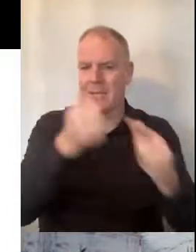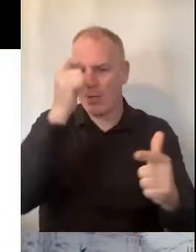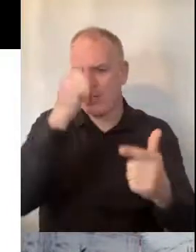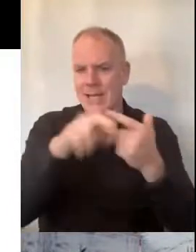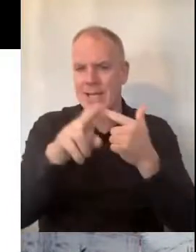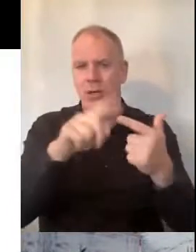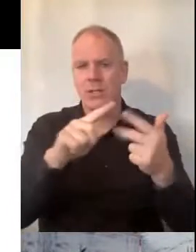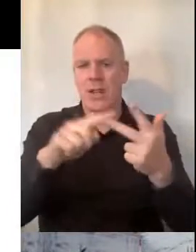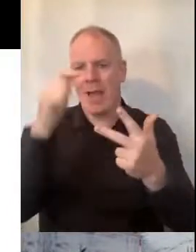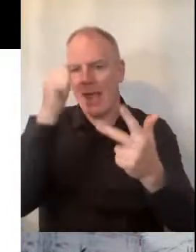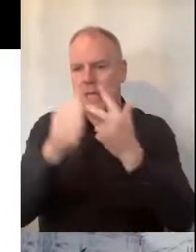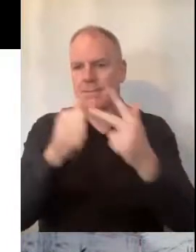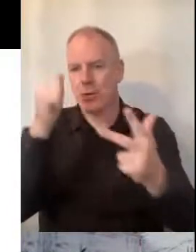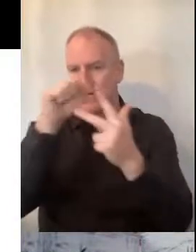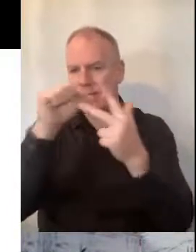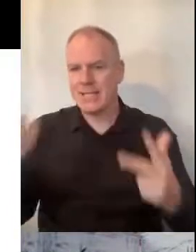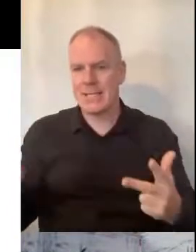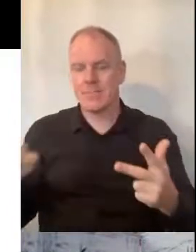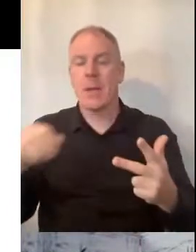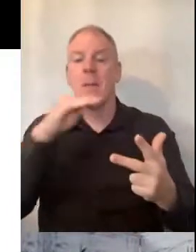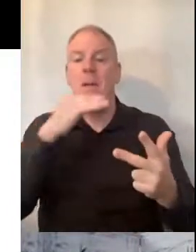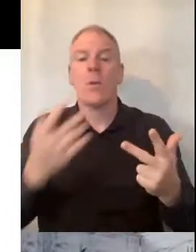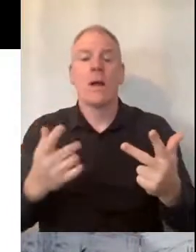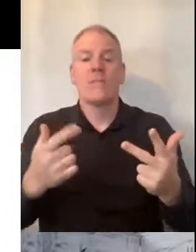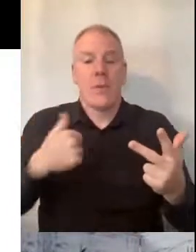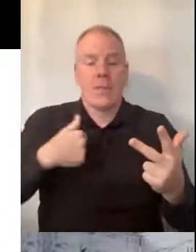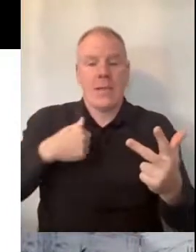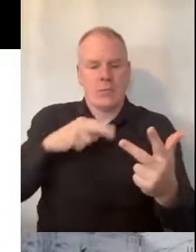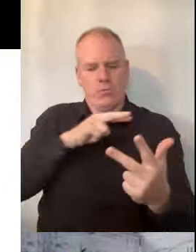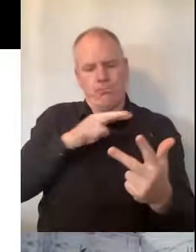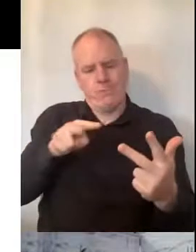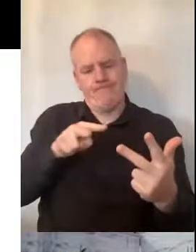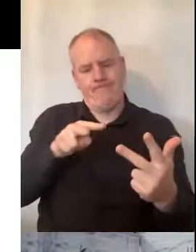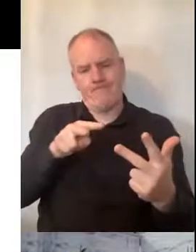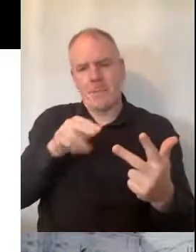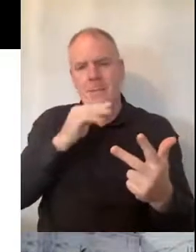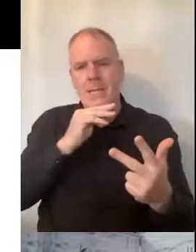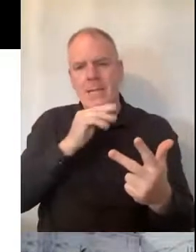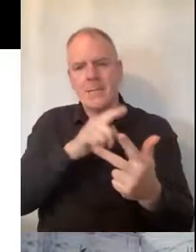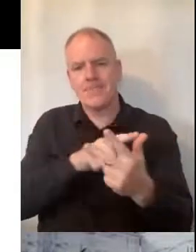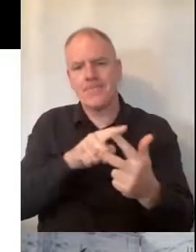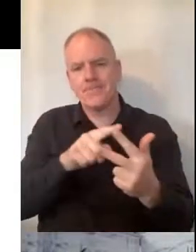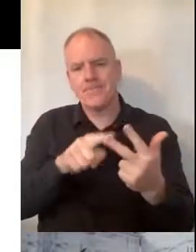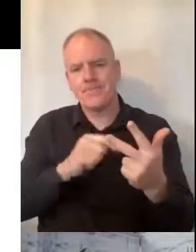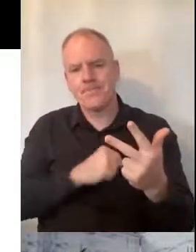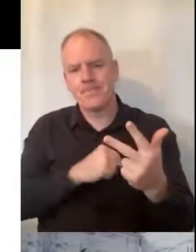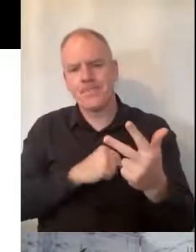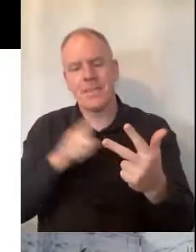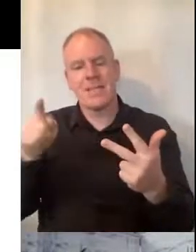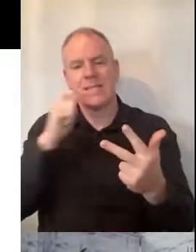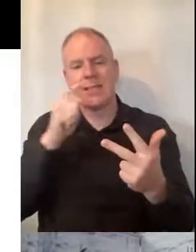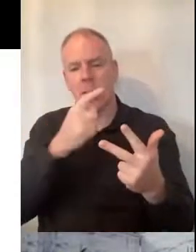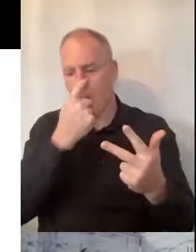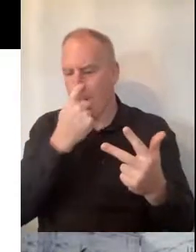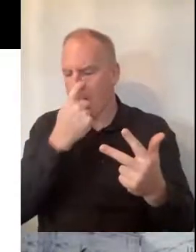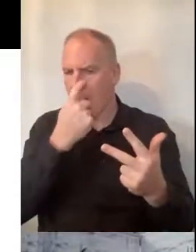and what he really means for me. What I get from that is, he basically means that you know,